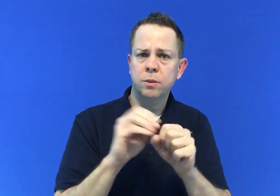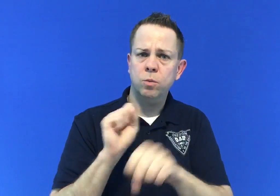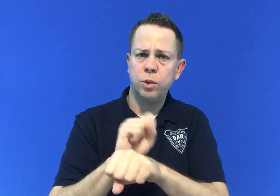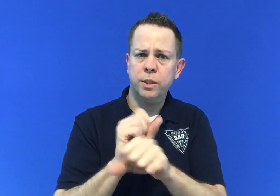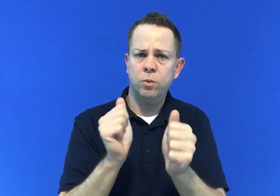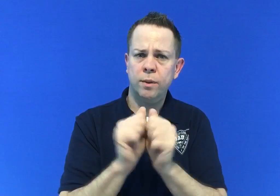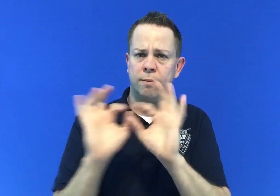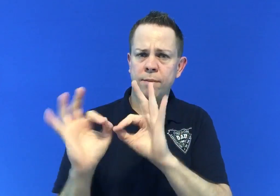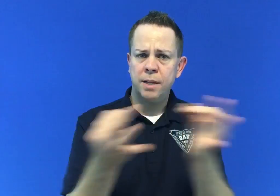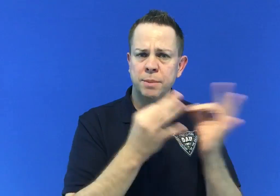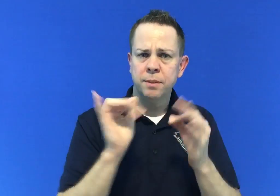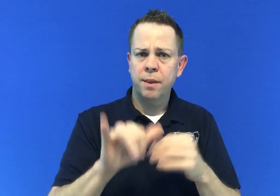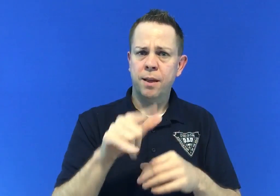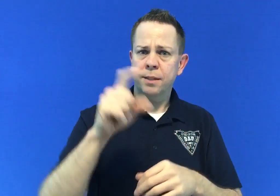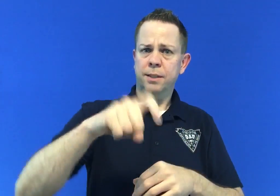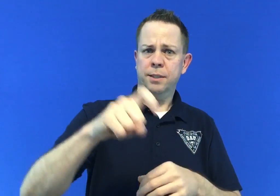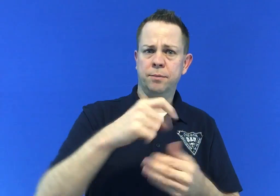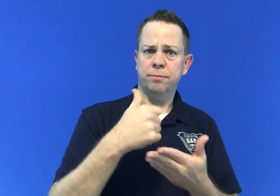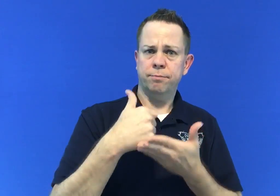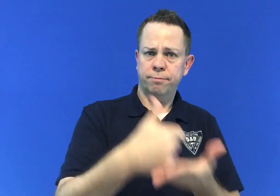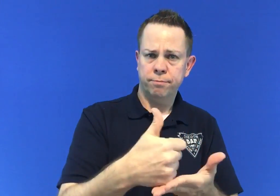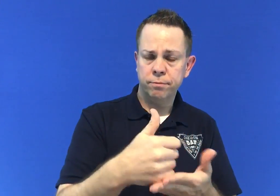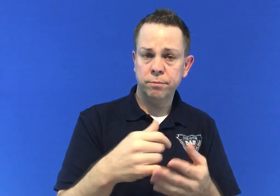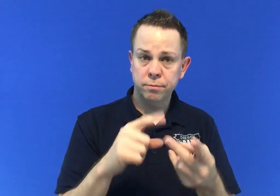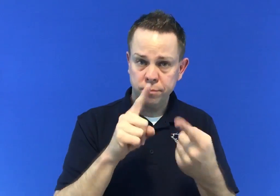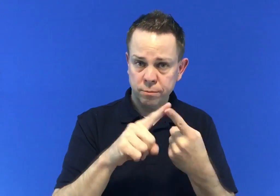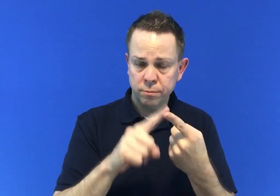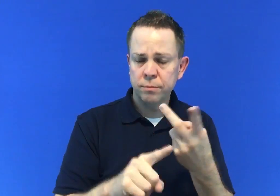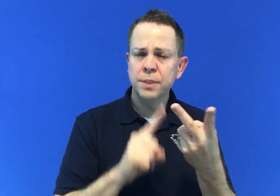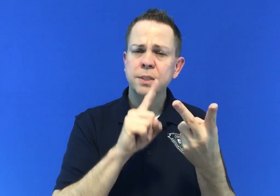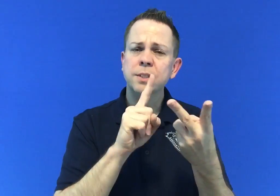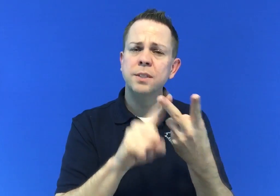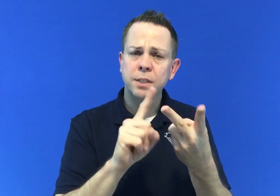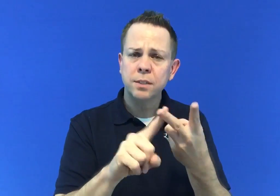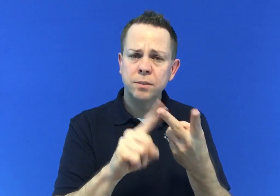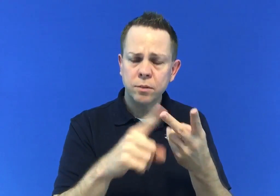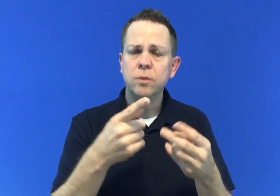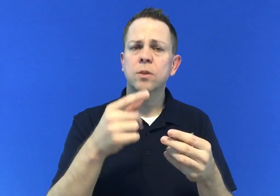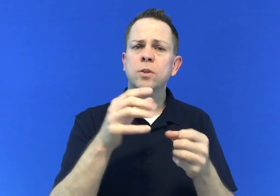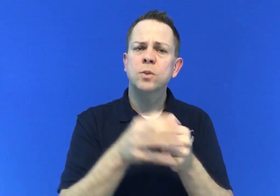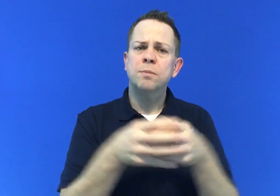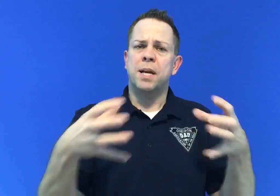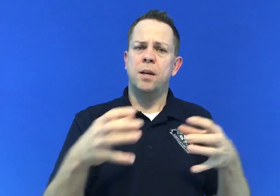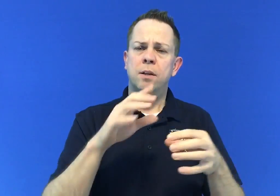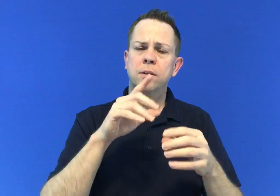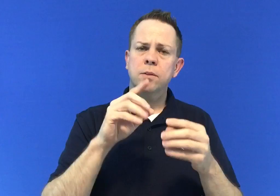to work with families that need help. 2) Second, they want to expand